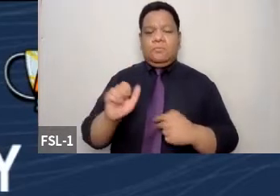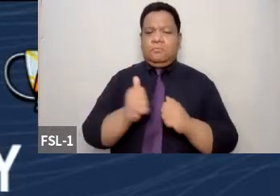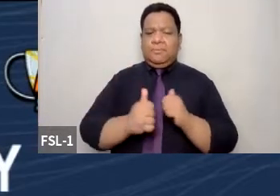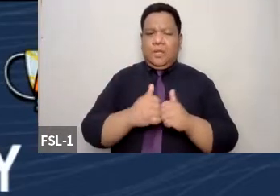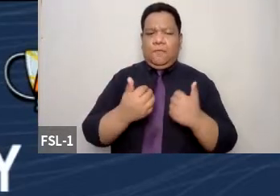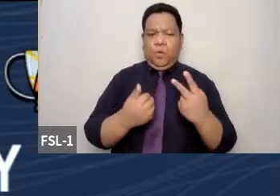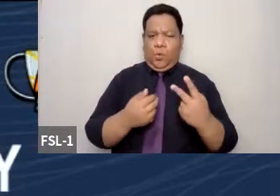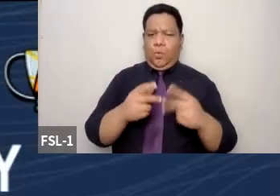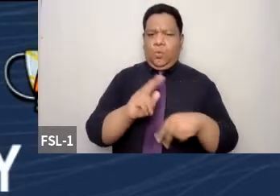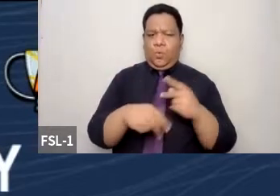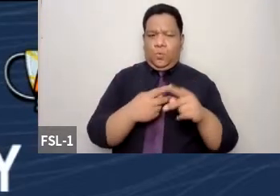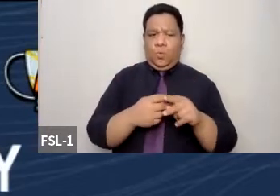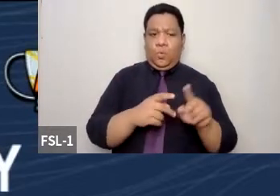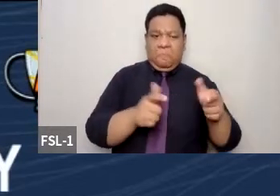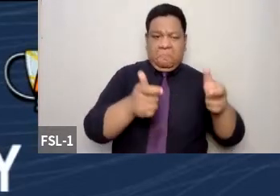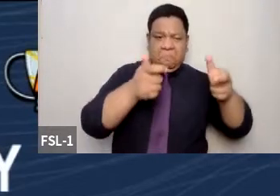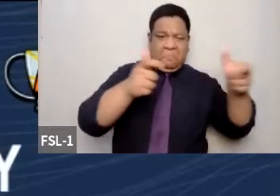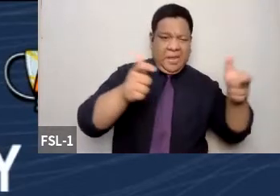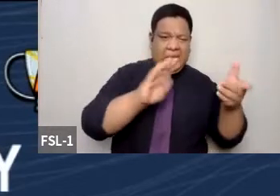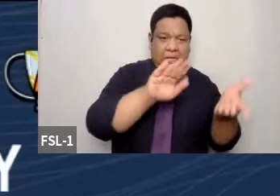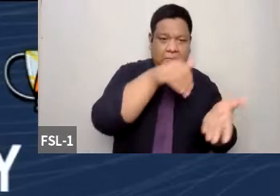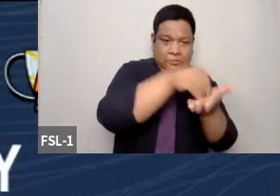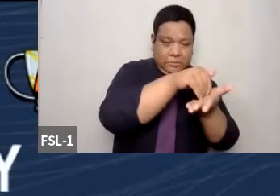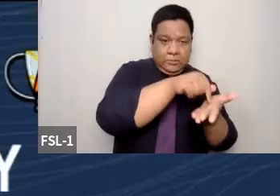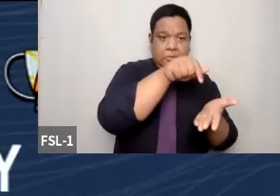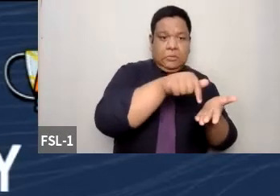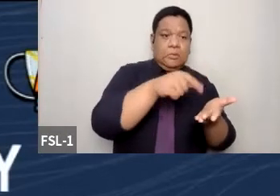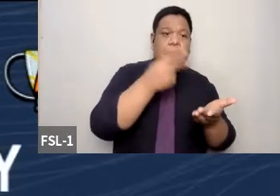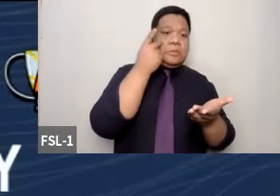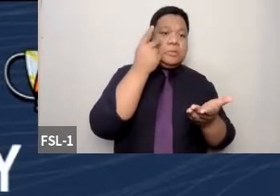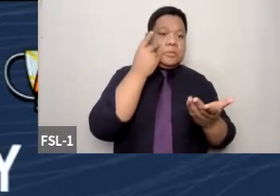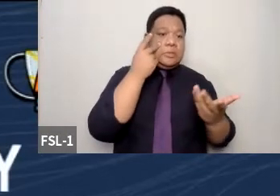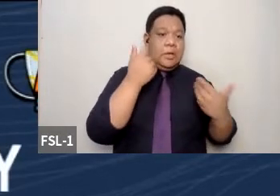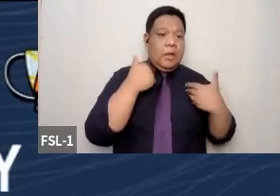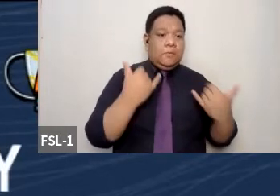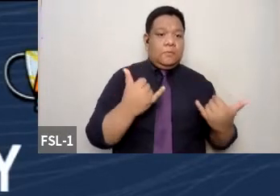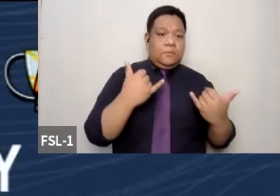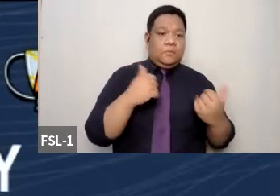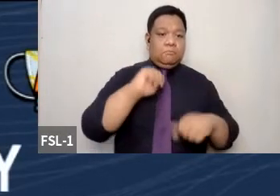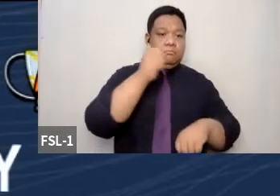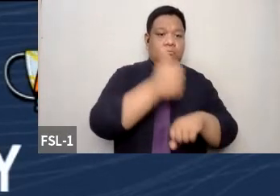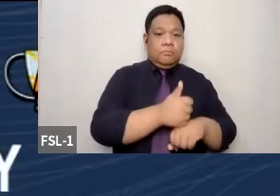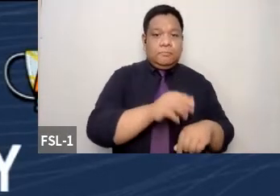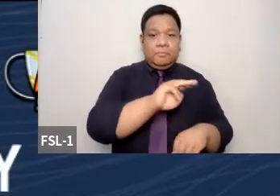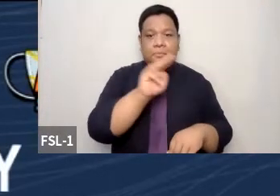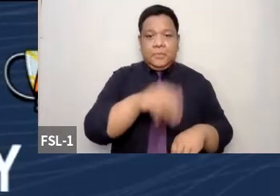One is the mega vaccination sites, you can see this here in Manila in big cities.